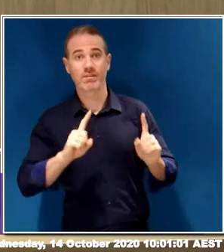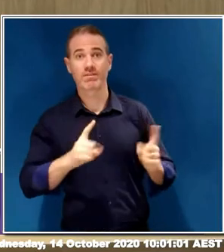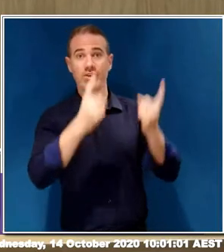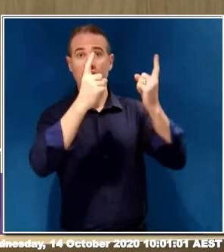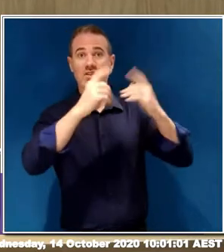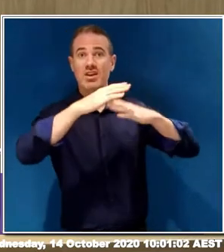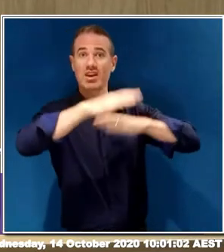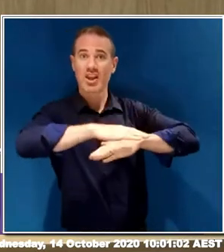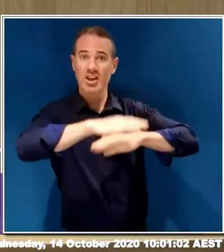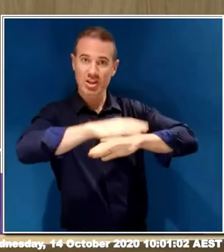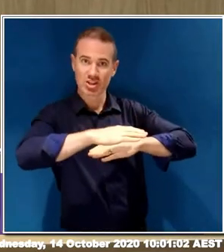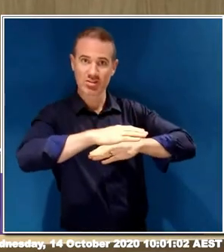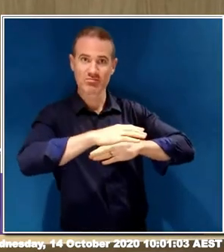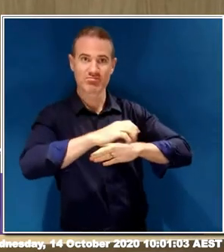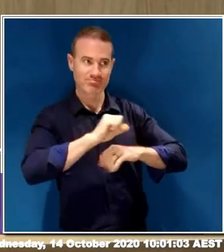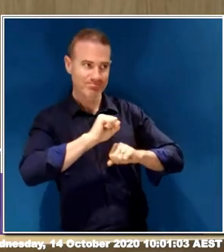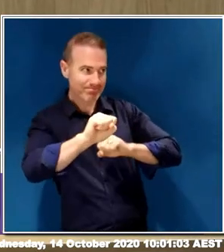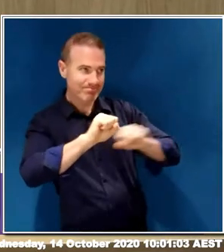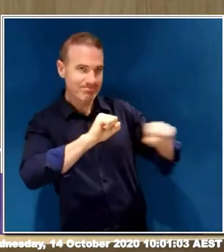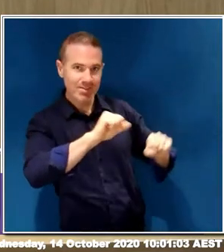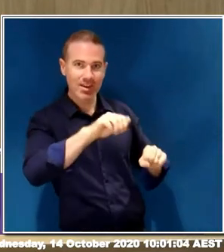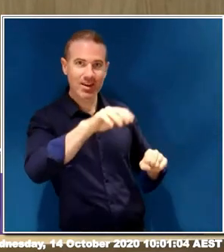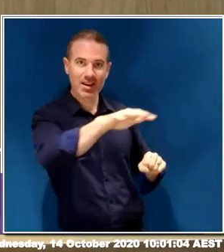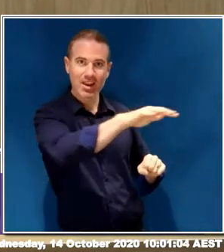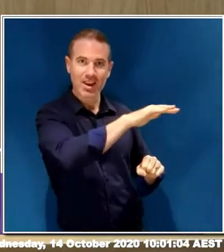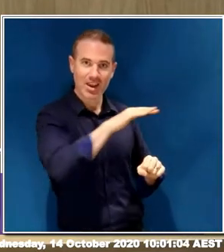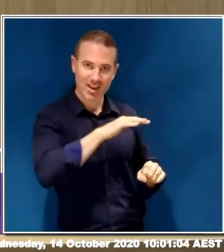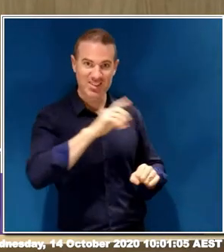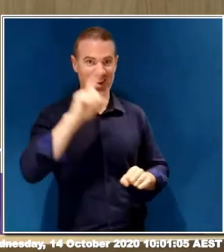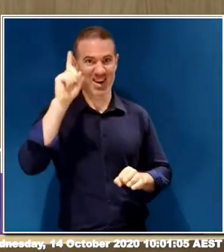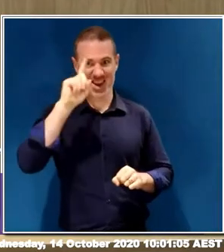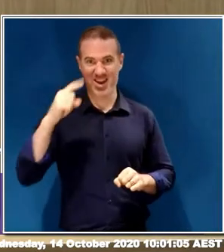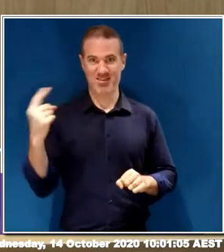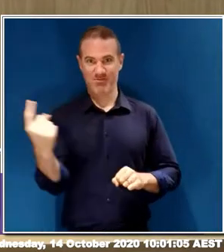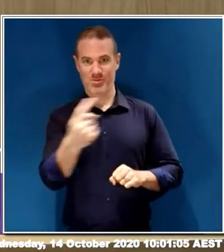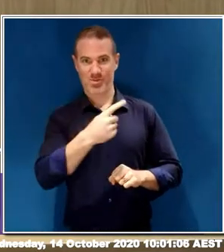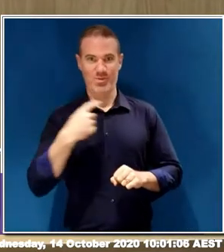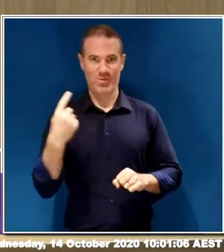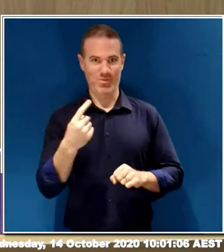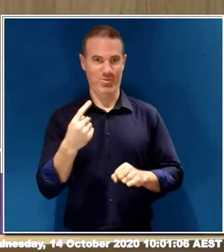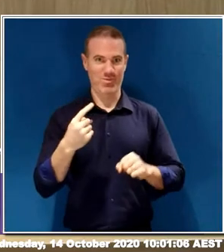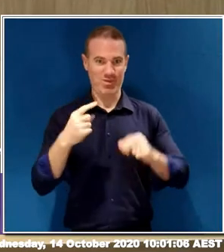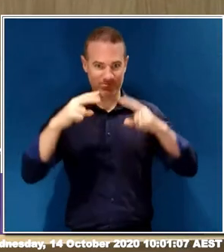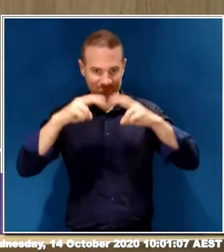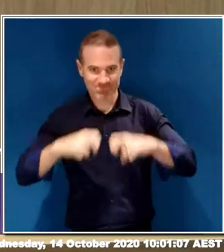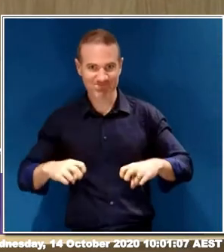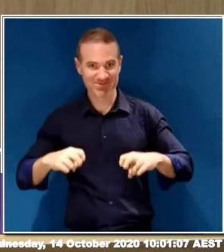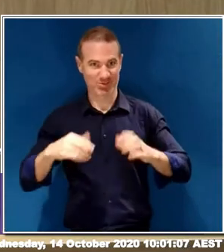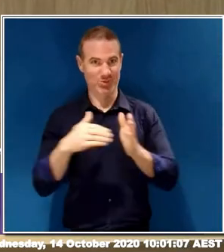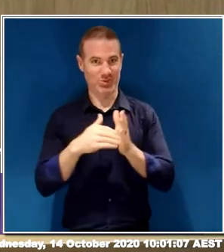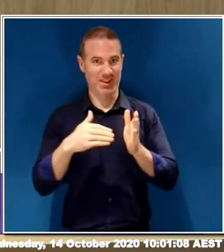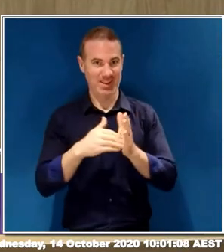which this hearing is being held today, the Gadigal people of the Eora Nation,